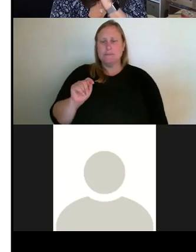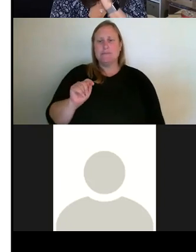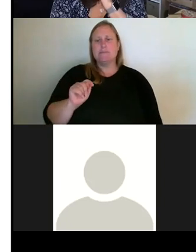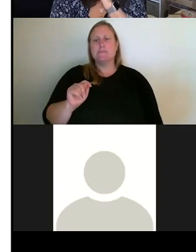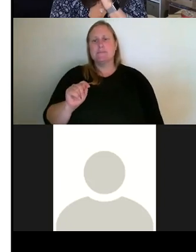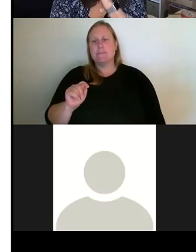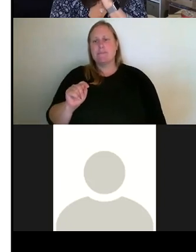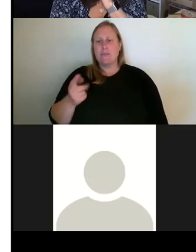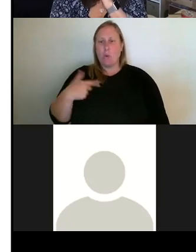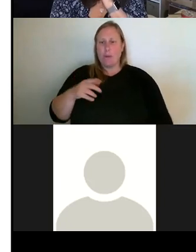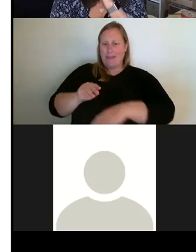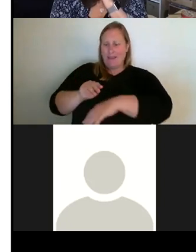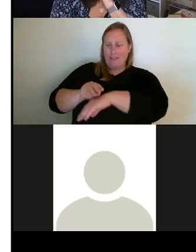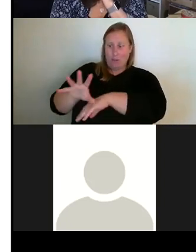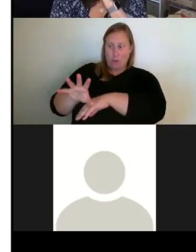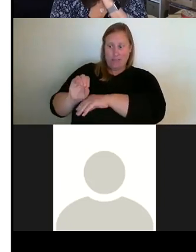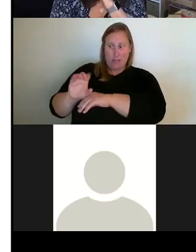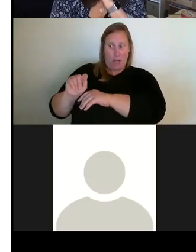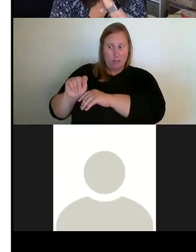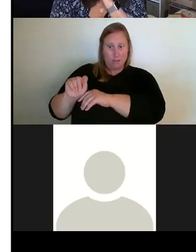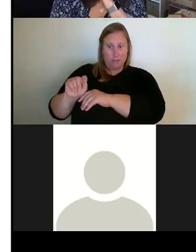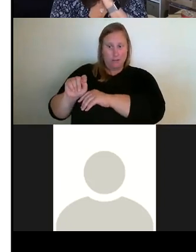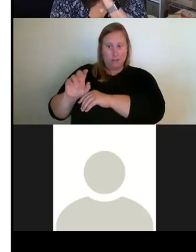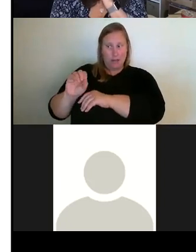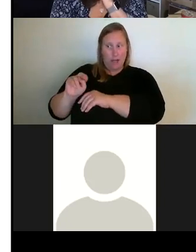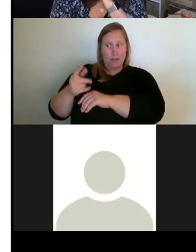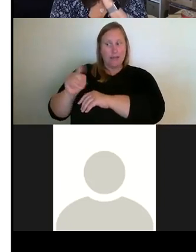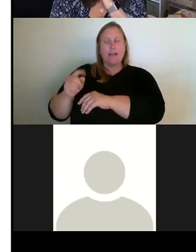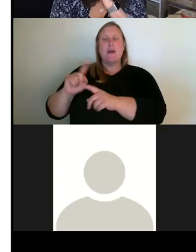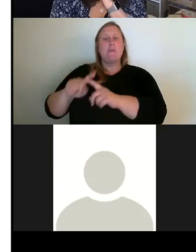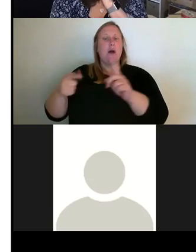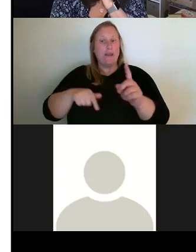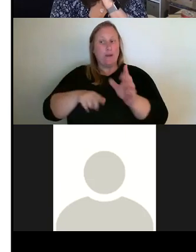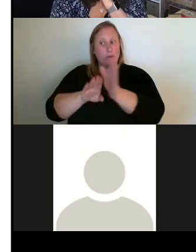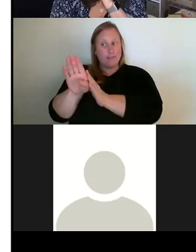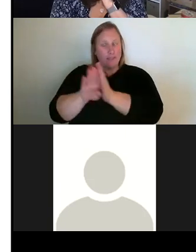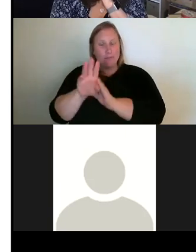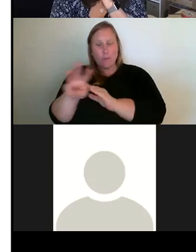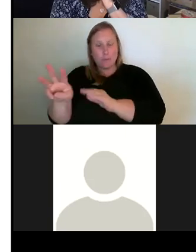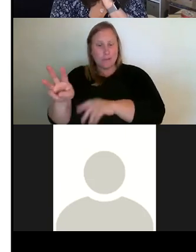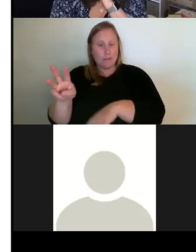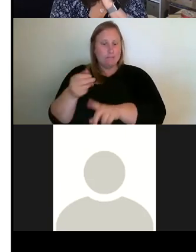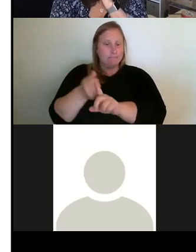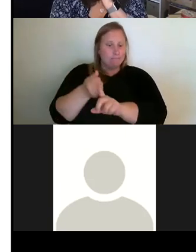content, but we don't necessarily develop web pages. We don't code things.